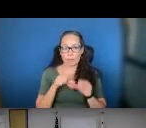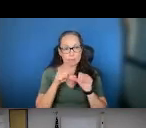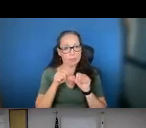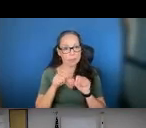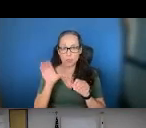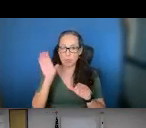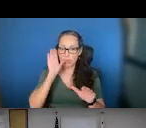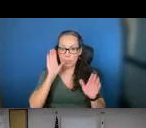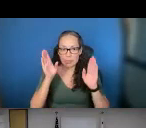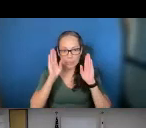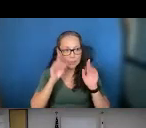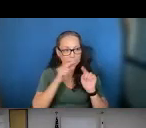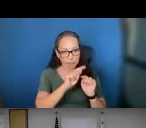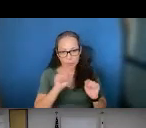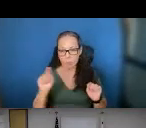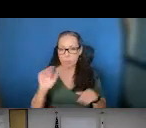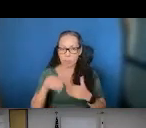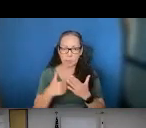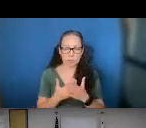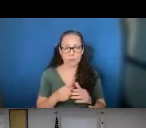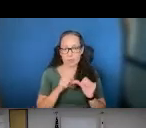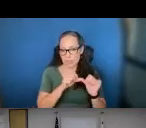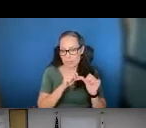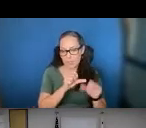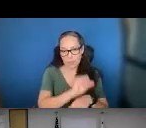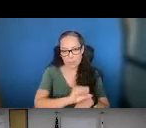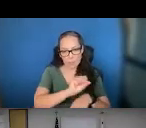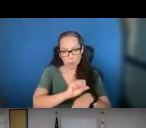um really in lock step with the sustainability work group of the advisory committee through a